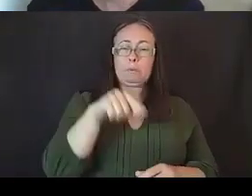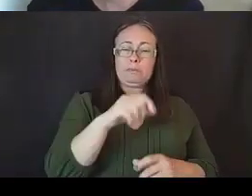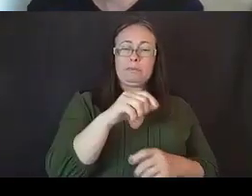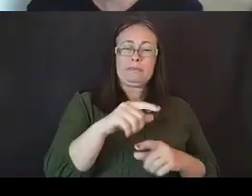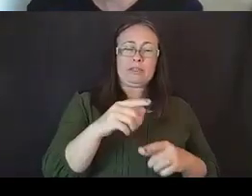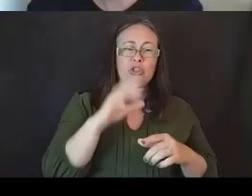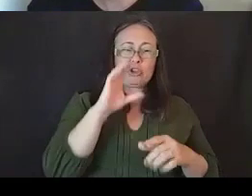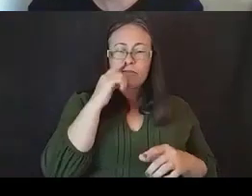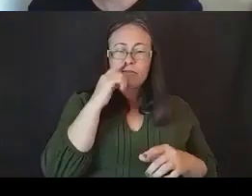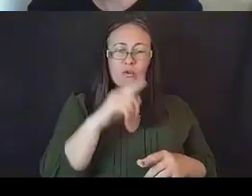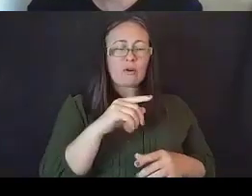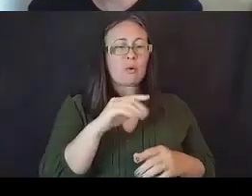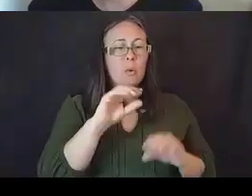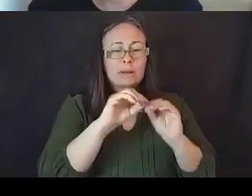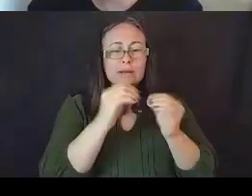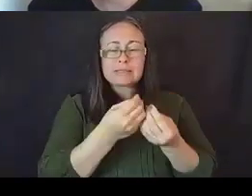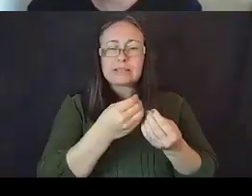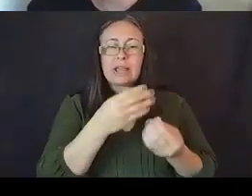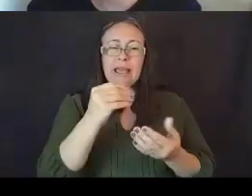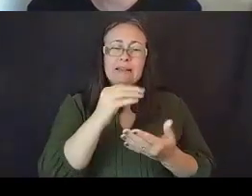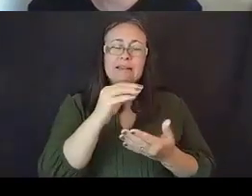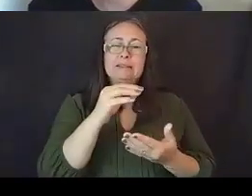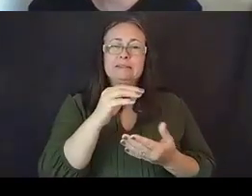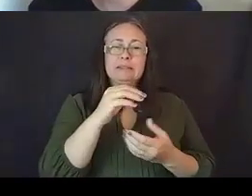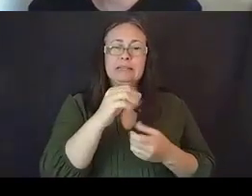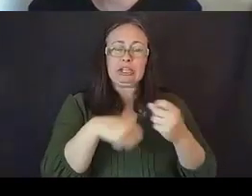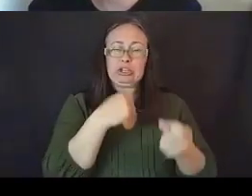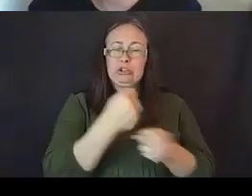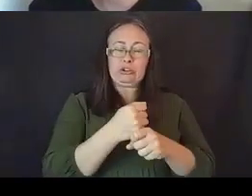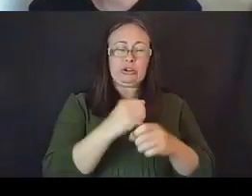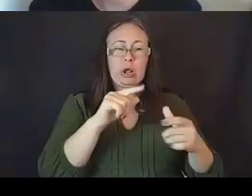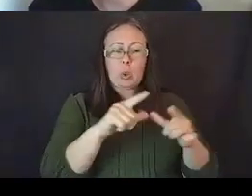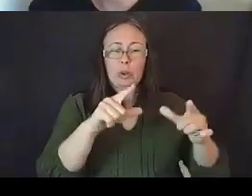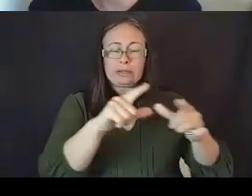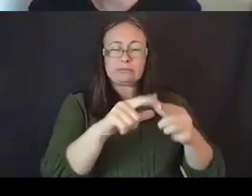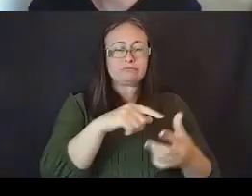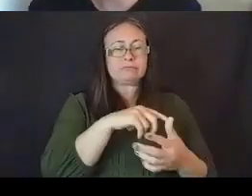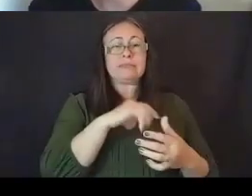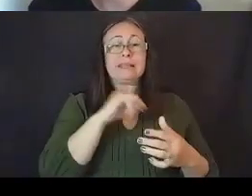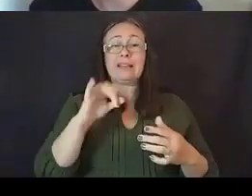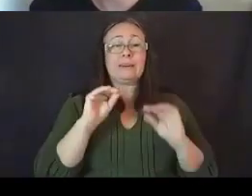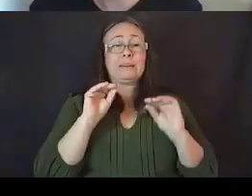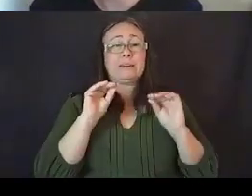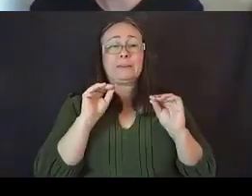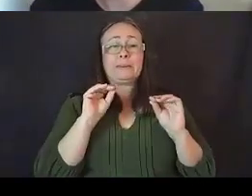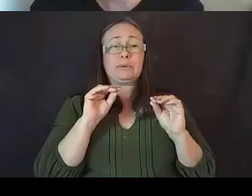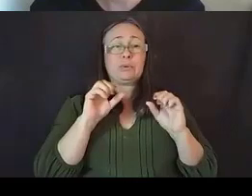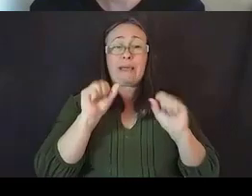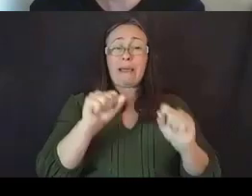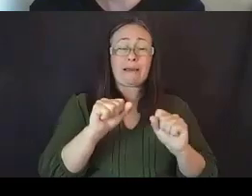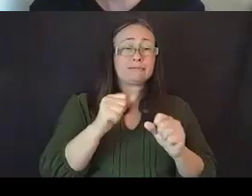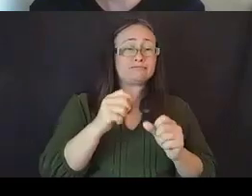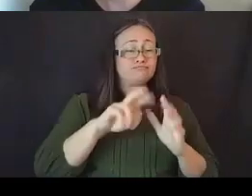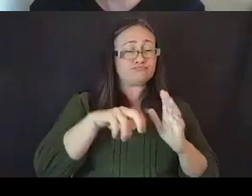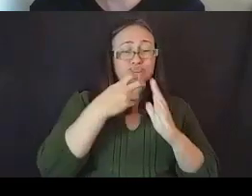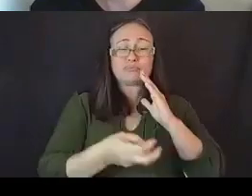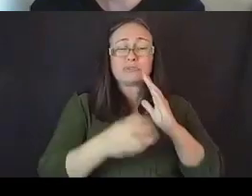If you don't have a particular search in mind, new interactive charts let you jump right into projects based on location or Institute or Center,